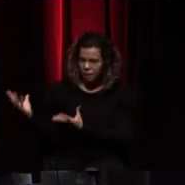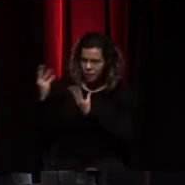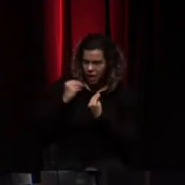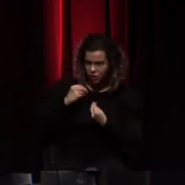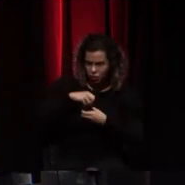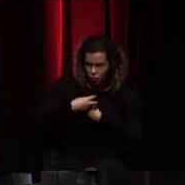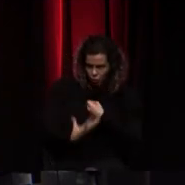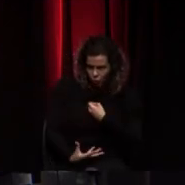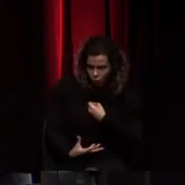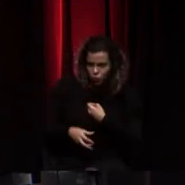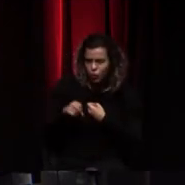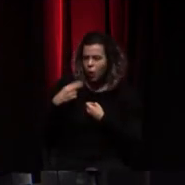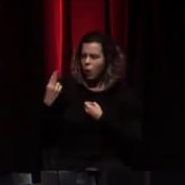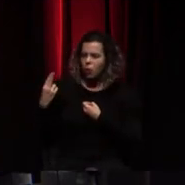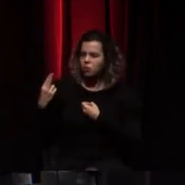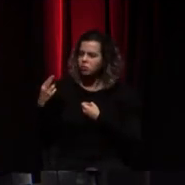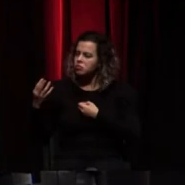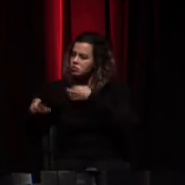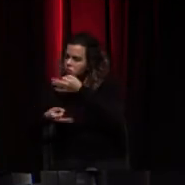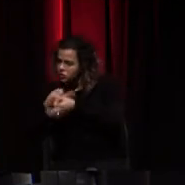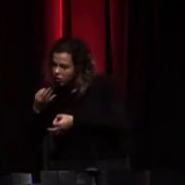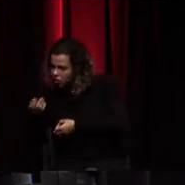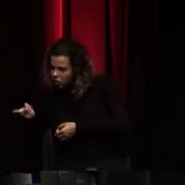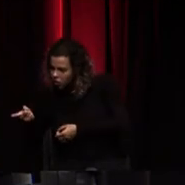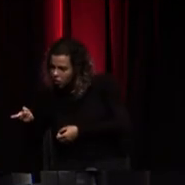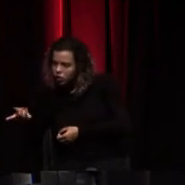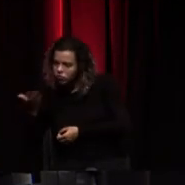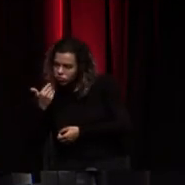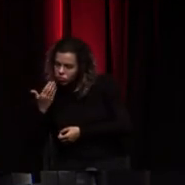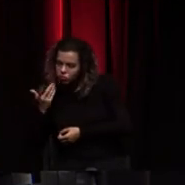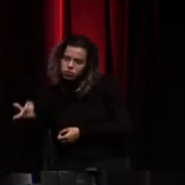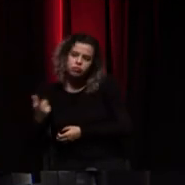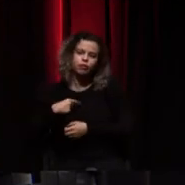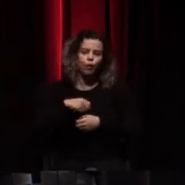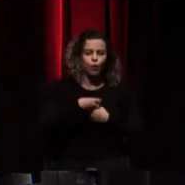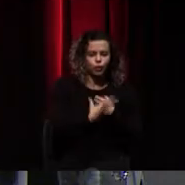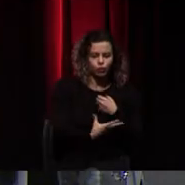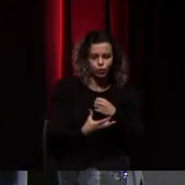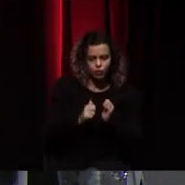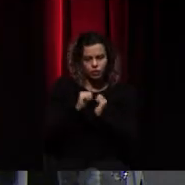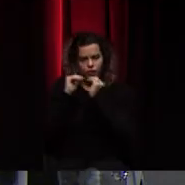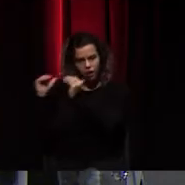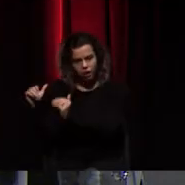with the content you produce?” Thank you for the question.